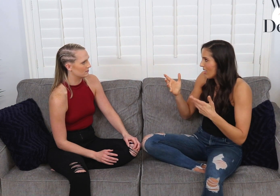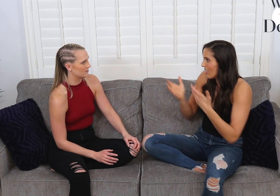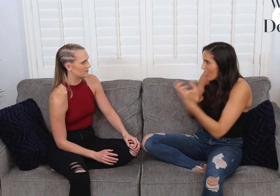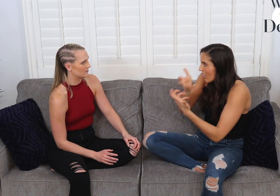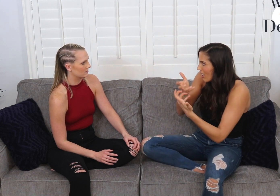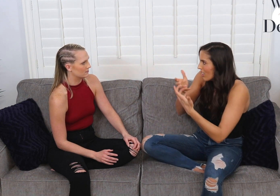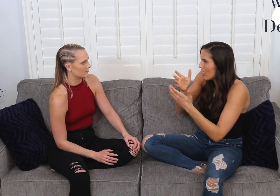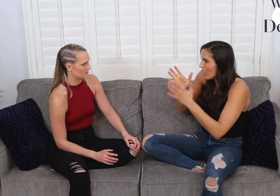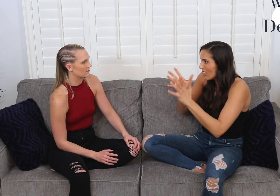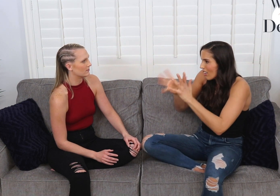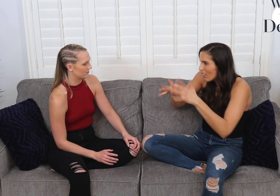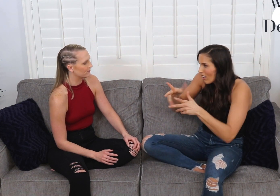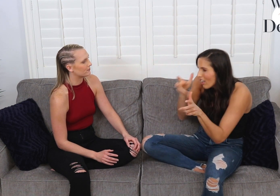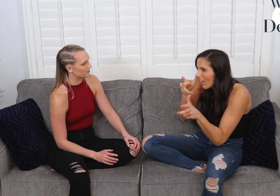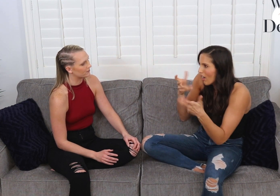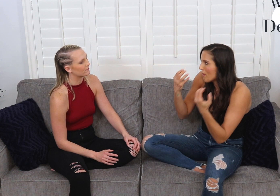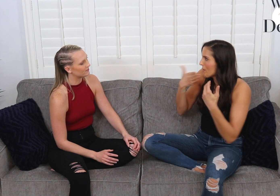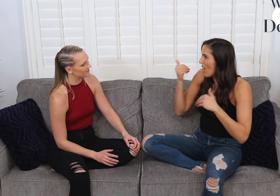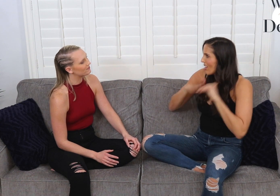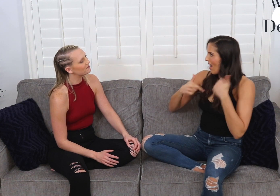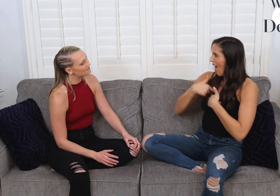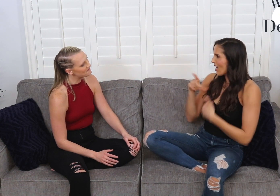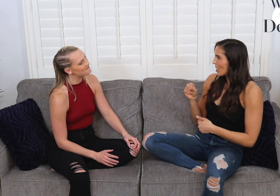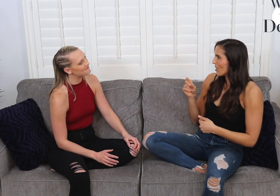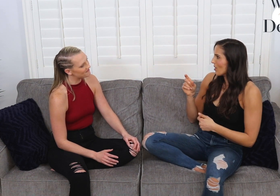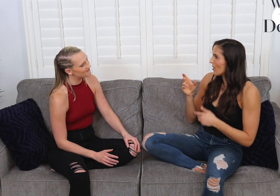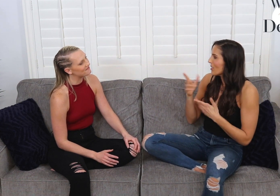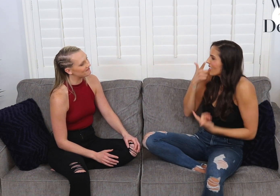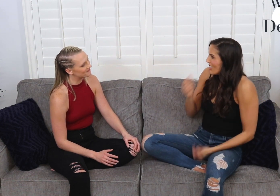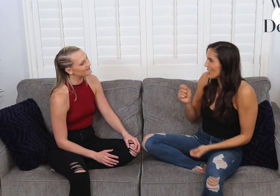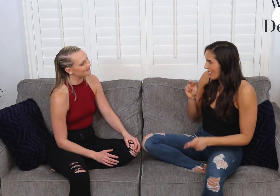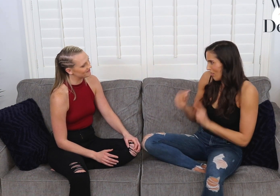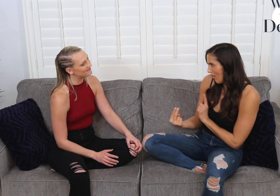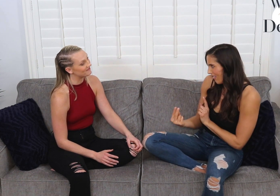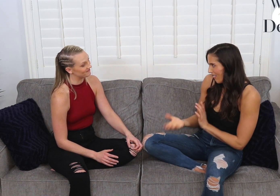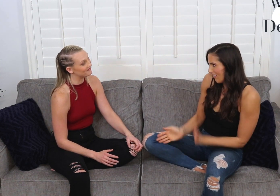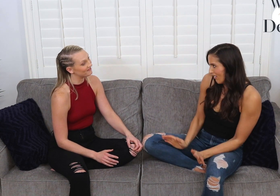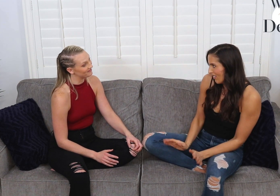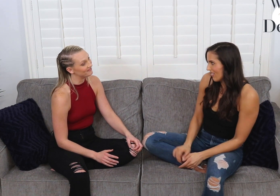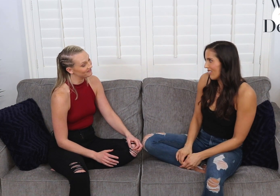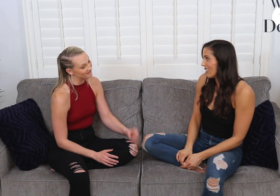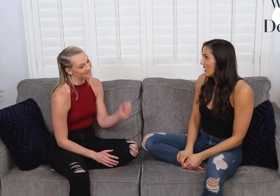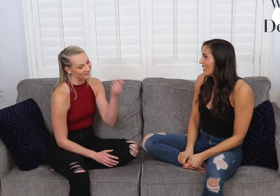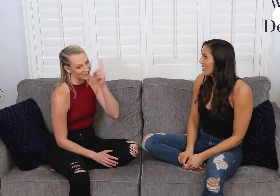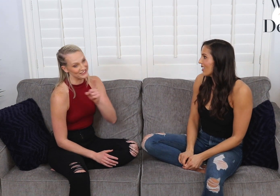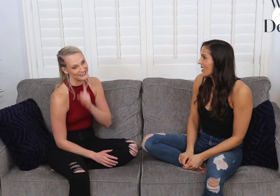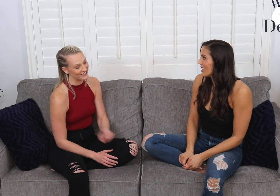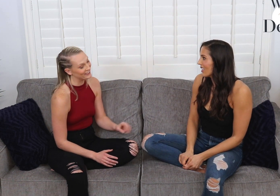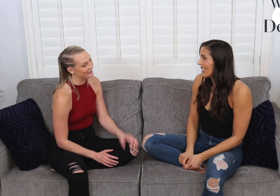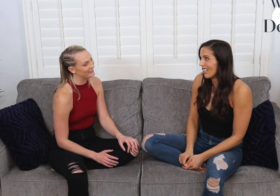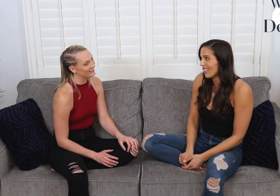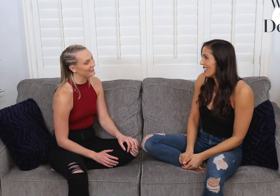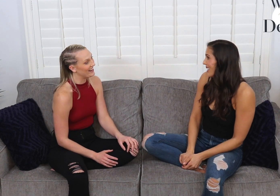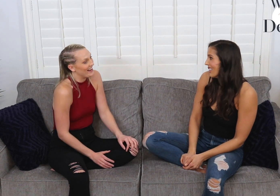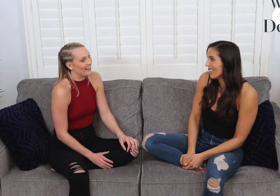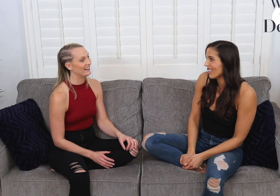have privilege too because you're able to not rely on that. It's an interesting perspective. For sure!